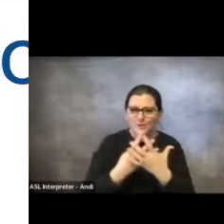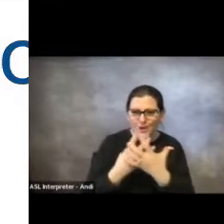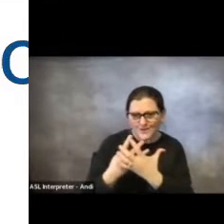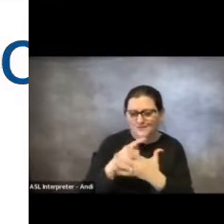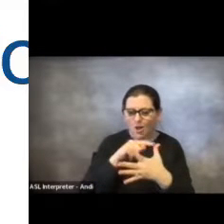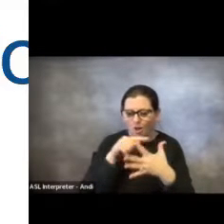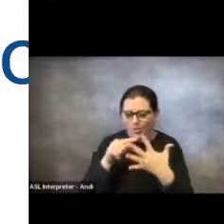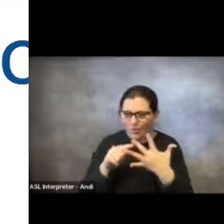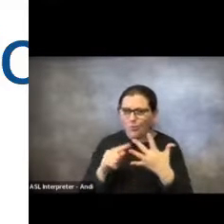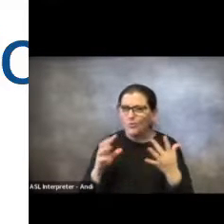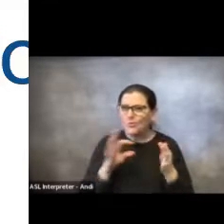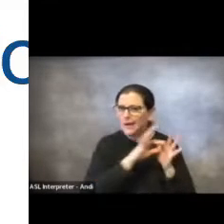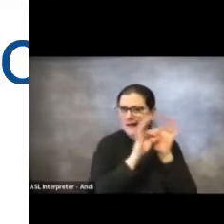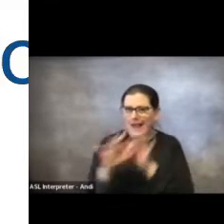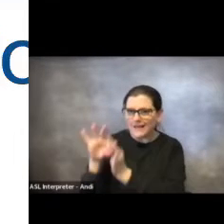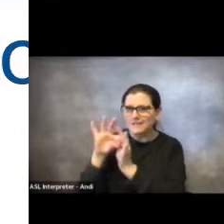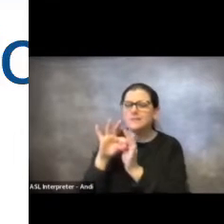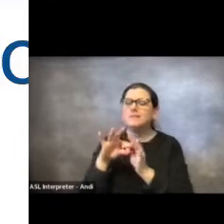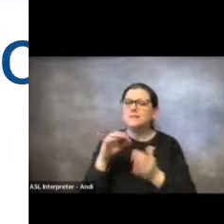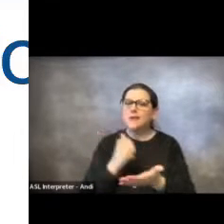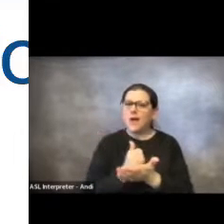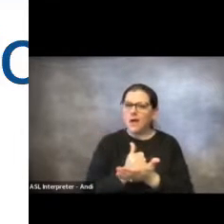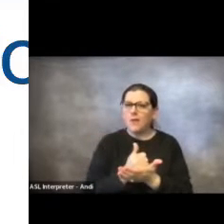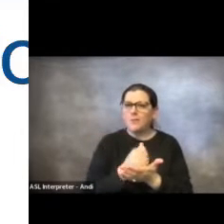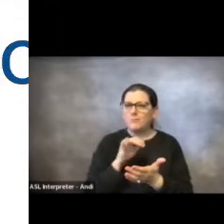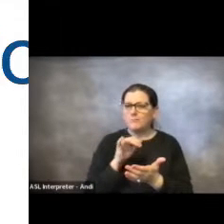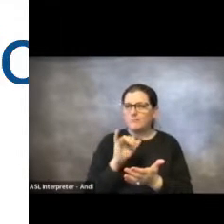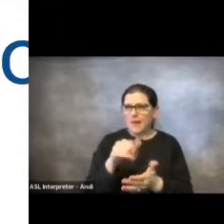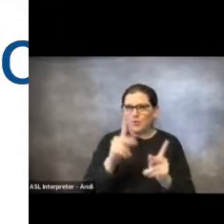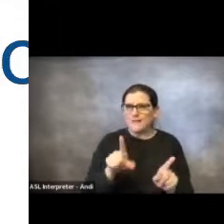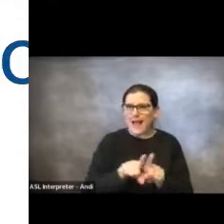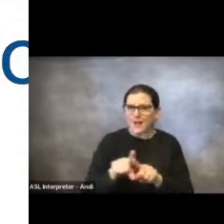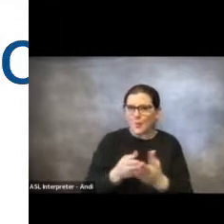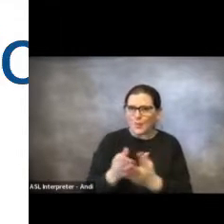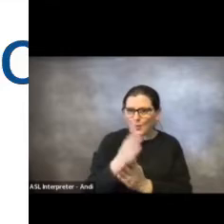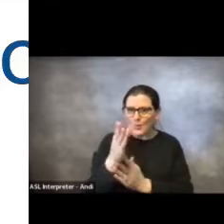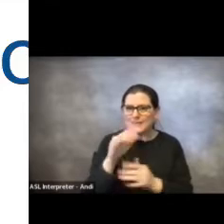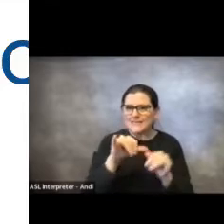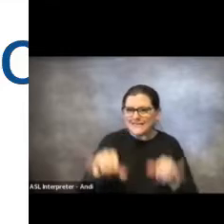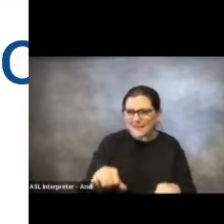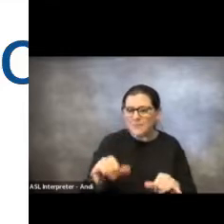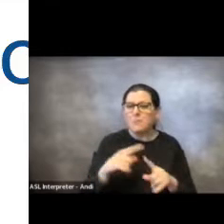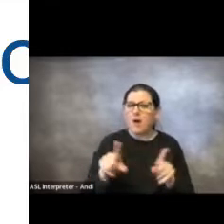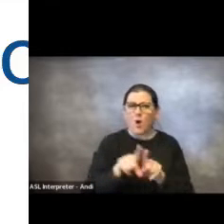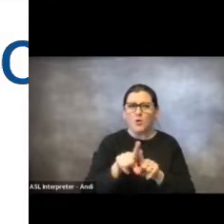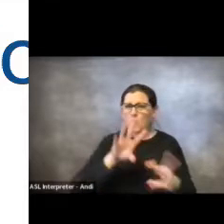let's use it for for that management of that individuals that are coming in as they're navigating the system. But also, let's look at it globally for our community and kind of start